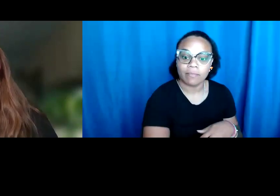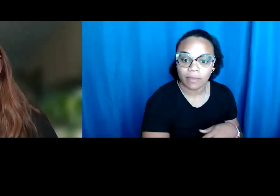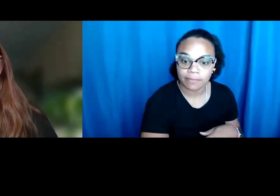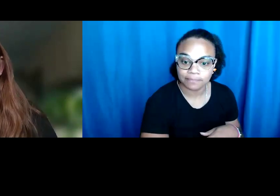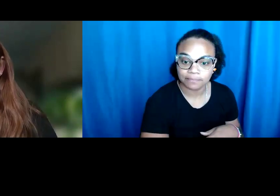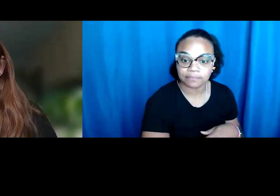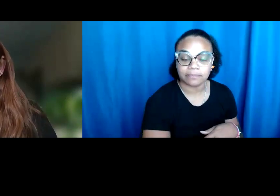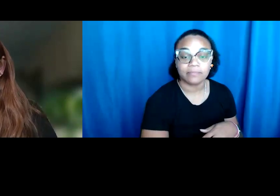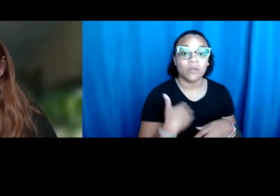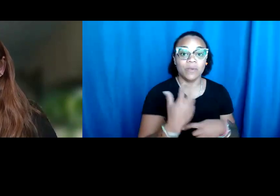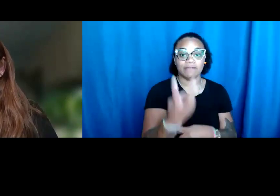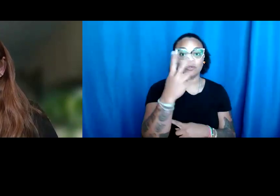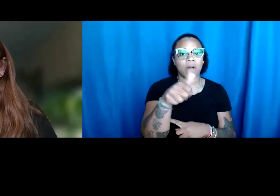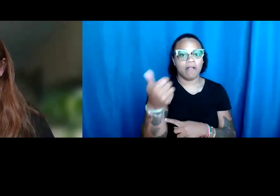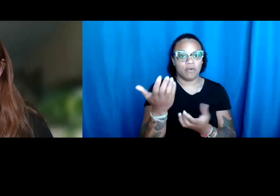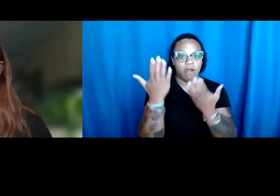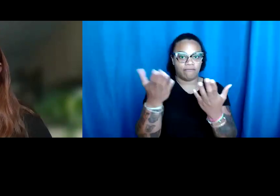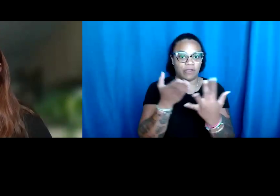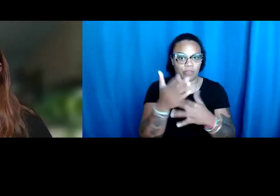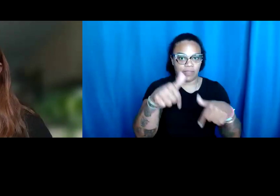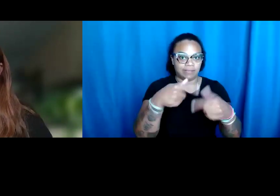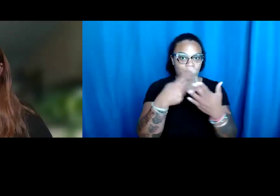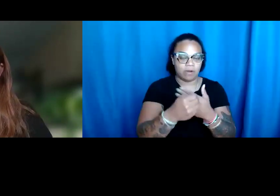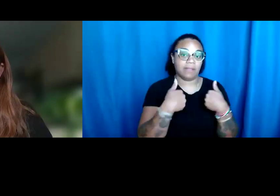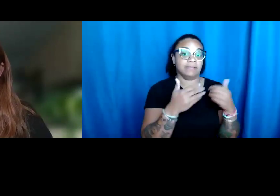able to address. We have small business loans.